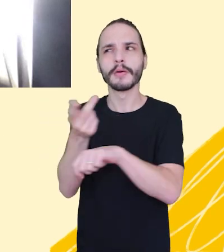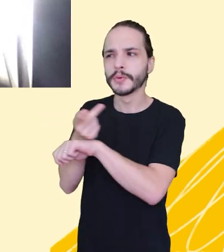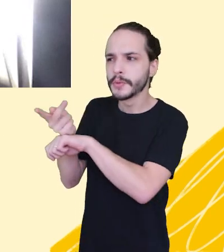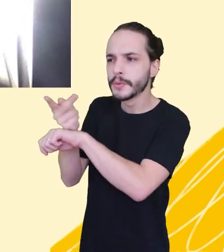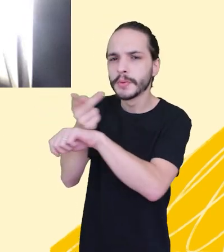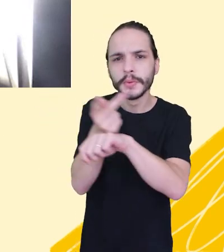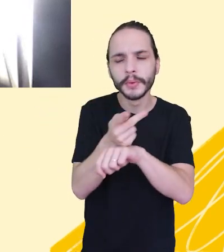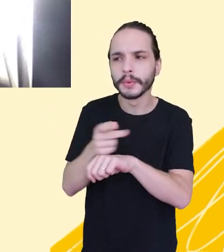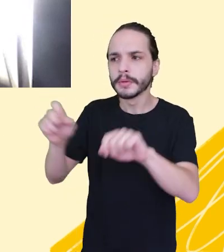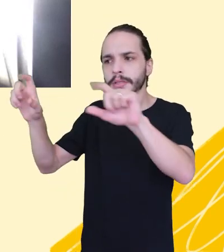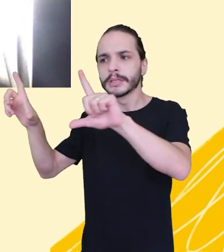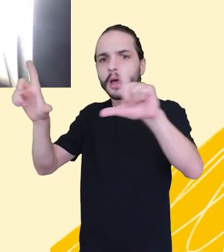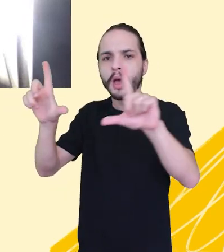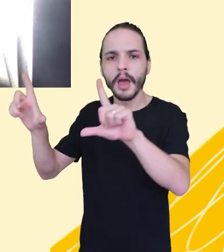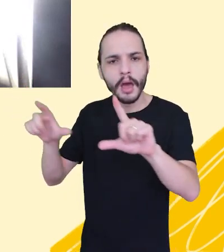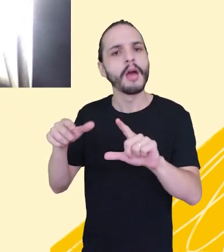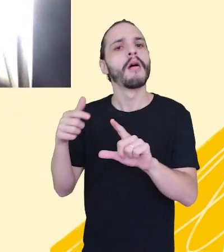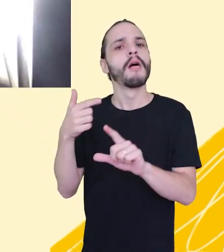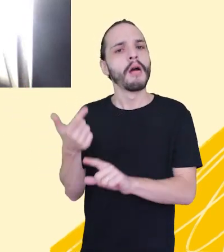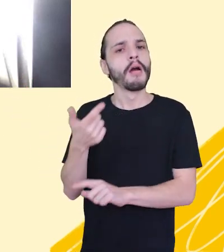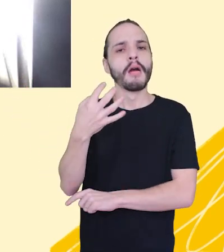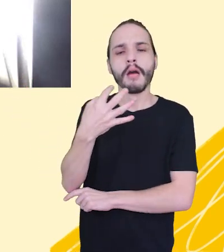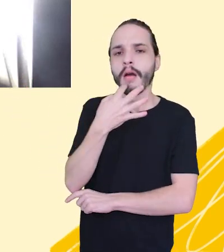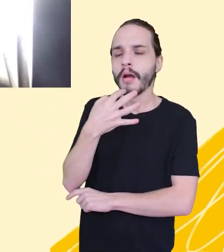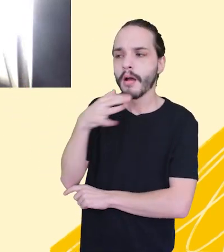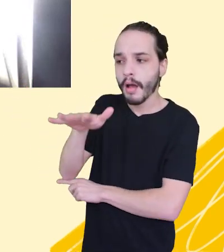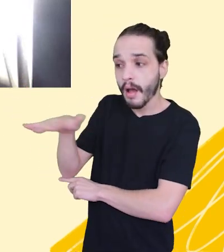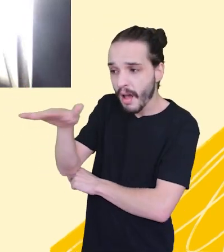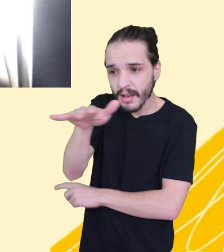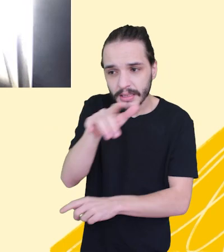and then knowing about them